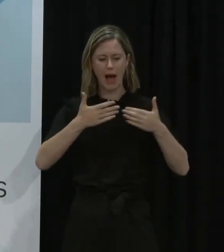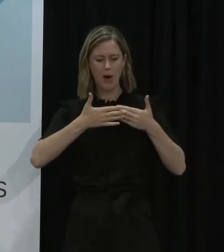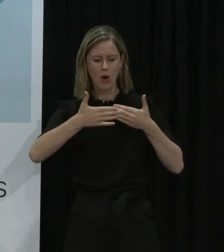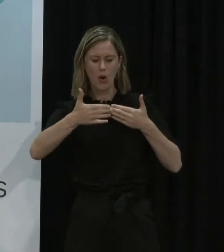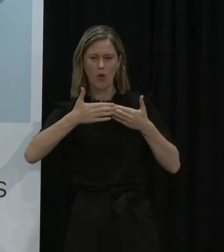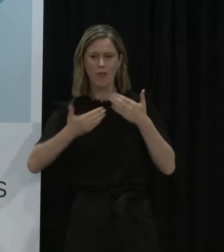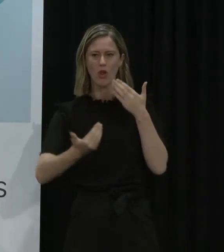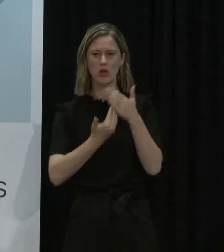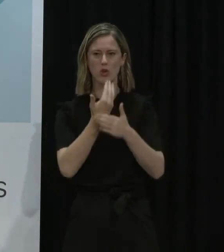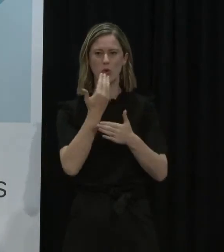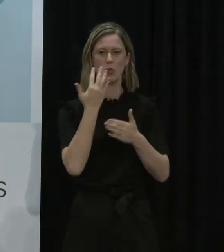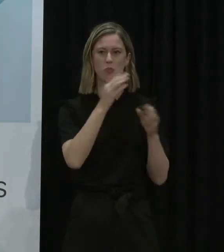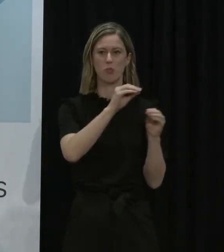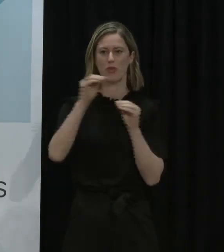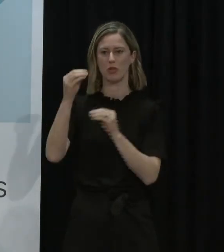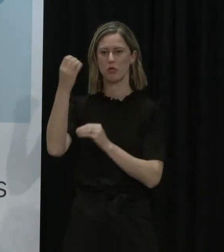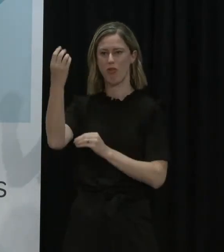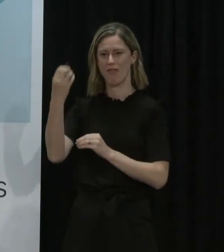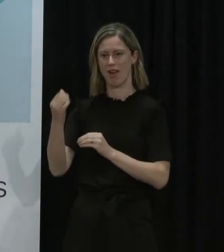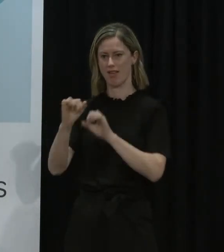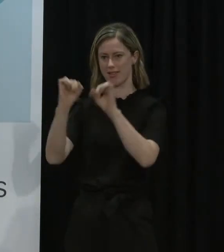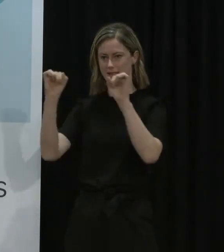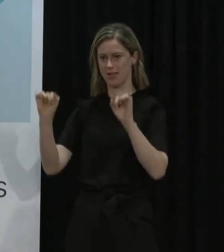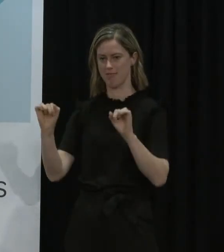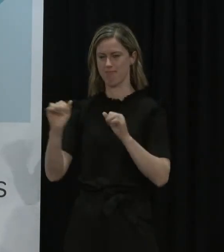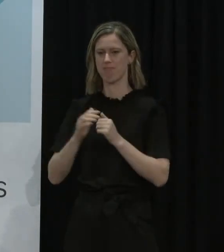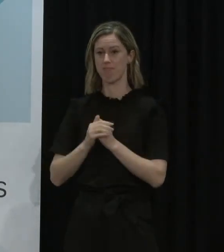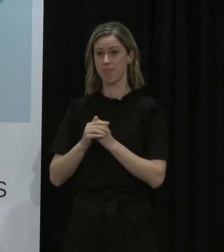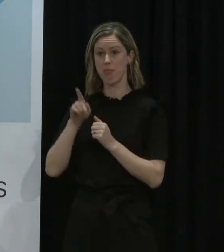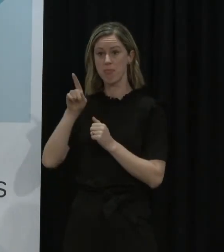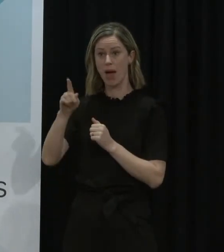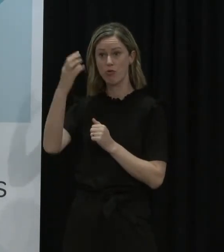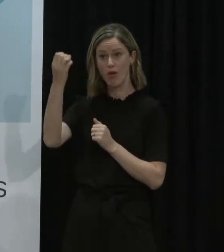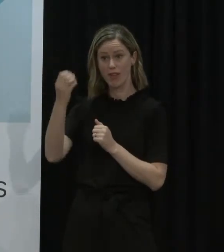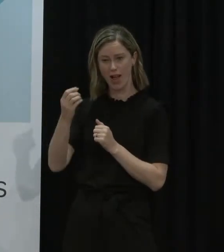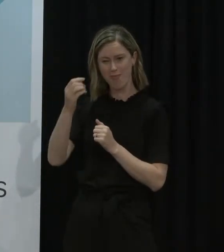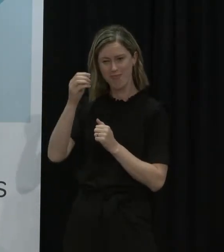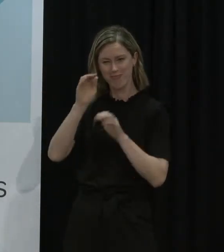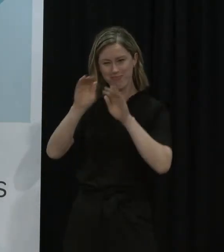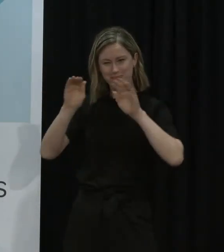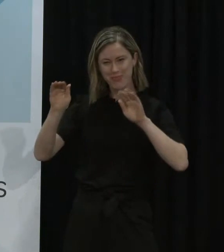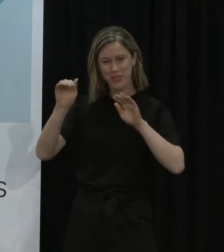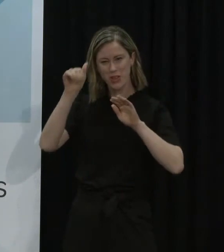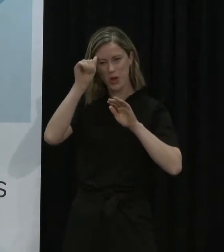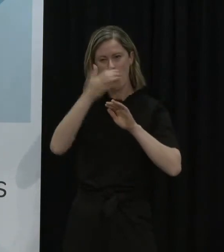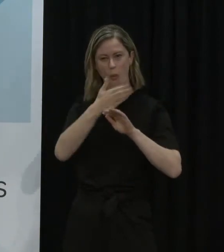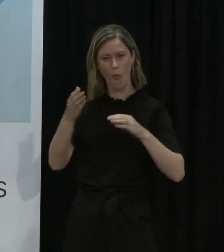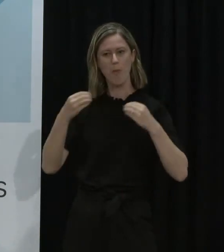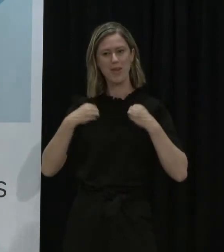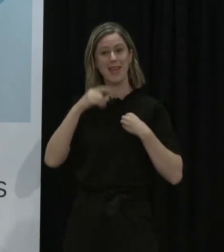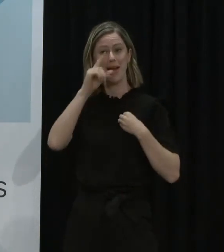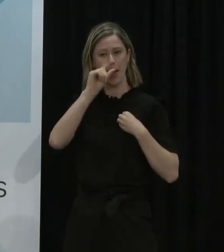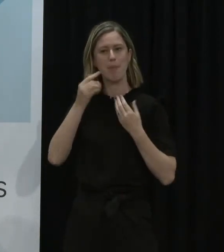Grant Robertson who will shortly outline the economic support an applications